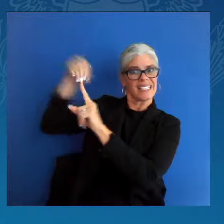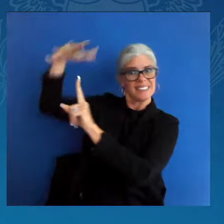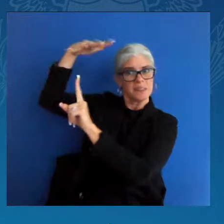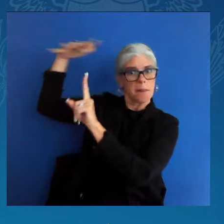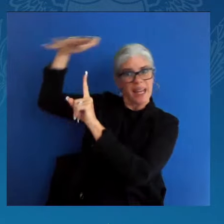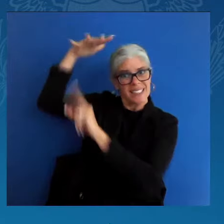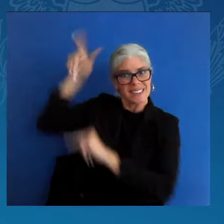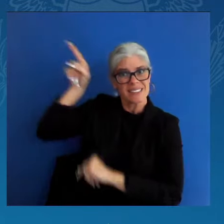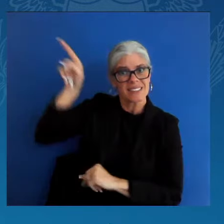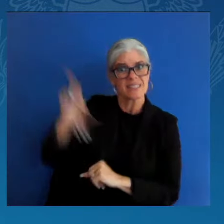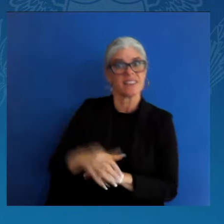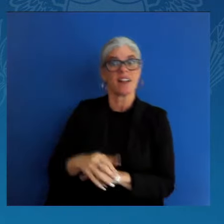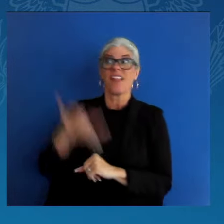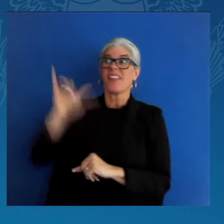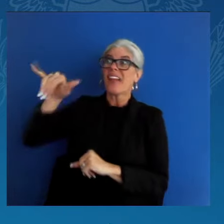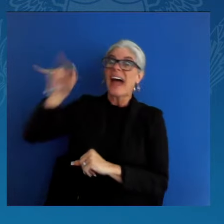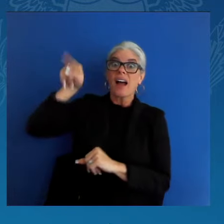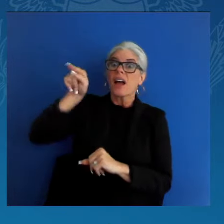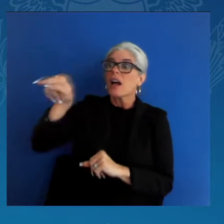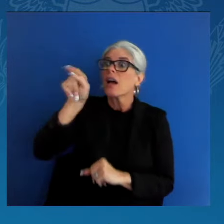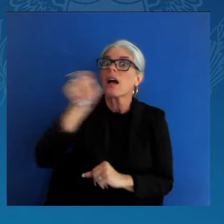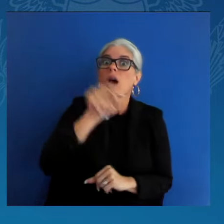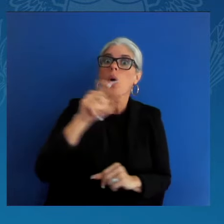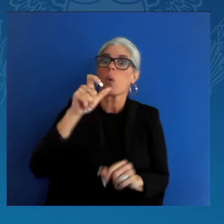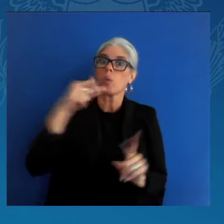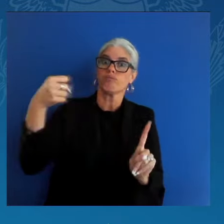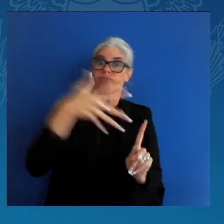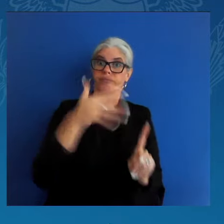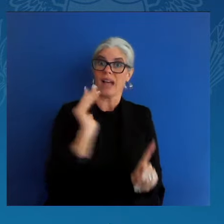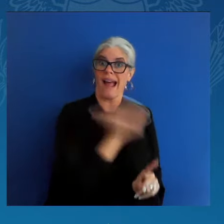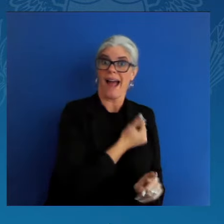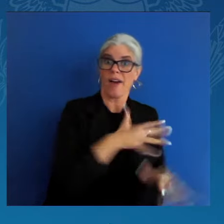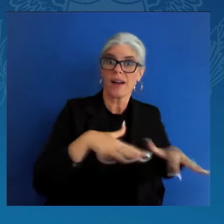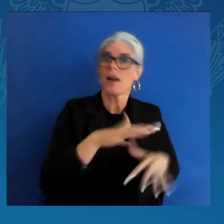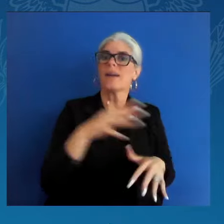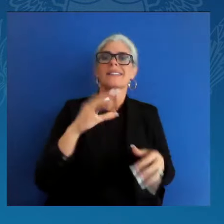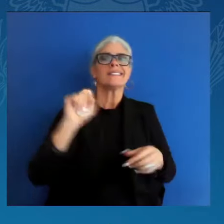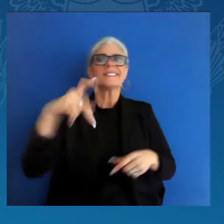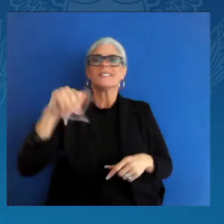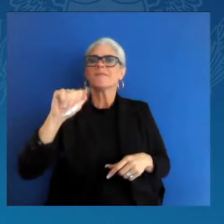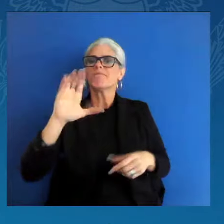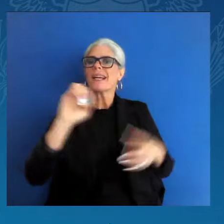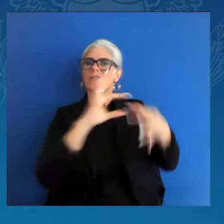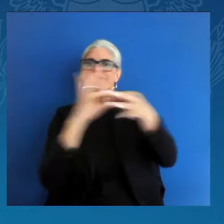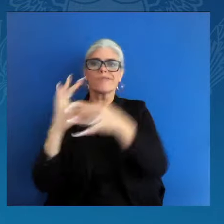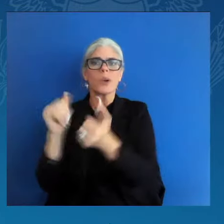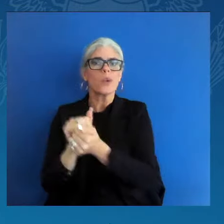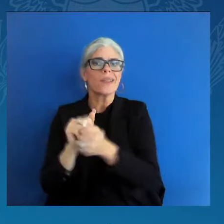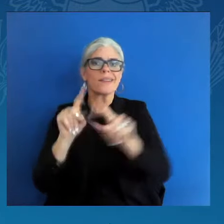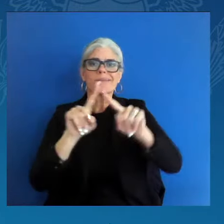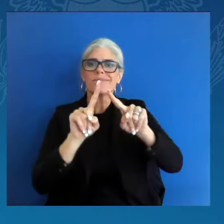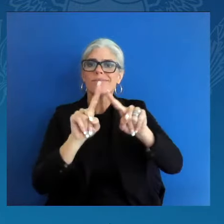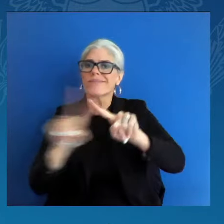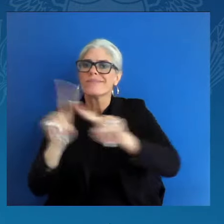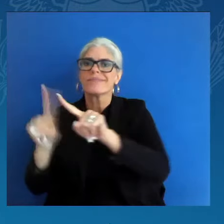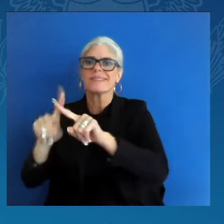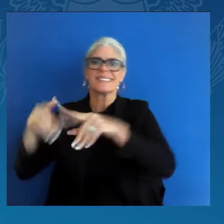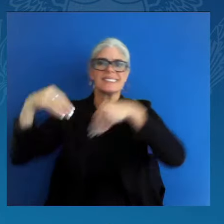that is so critical to our collective success. And in every respect, we recognize that our partnerships, not only with allies and partners